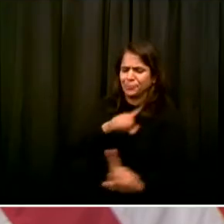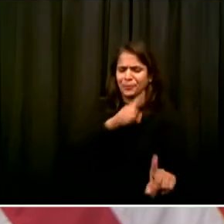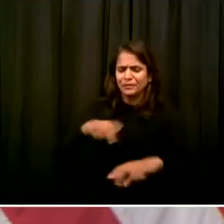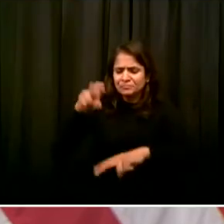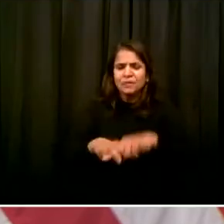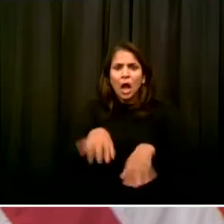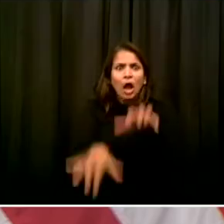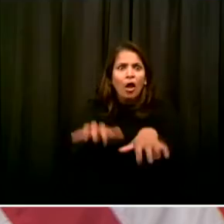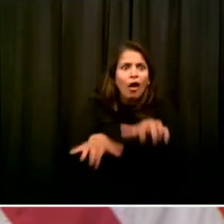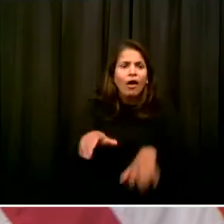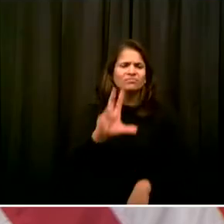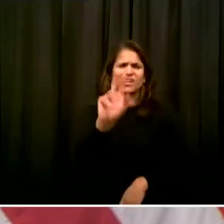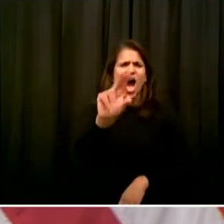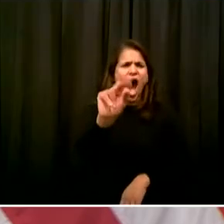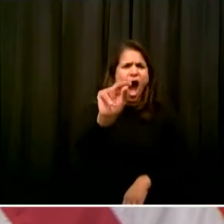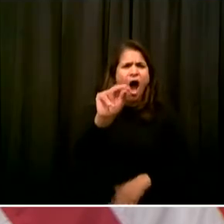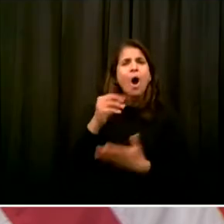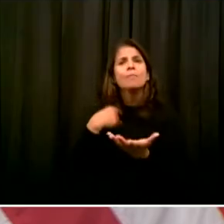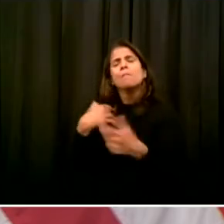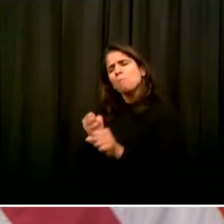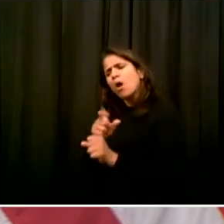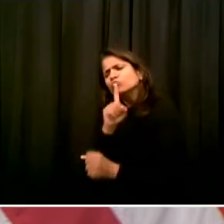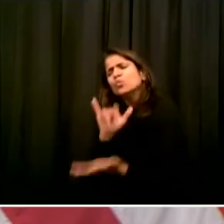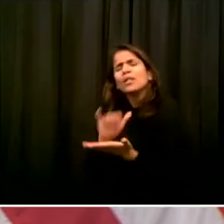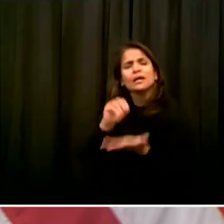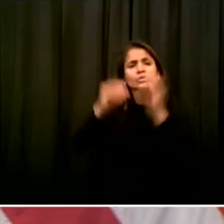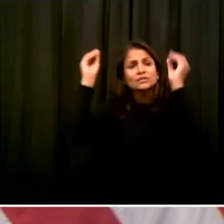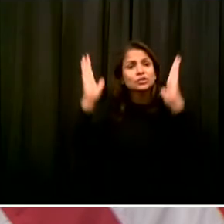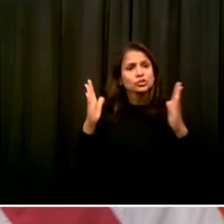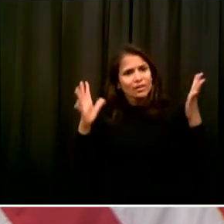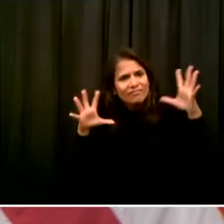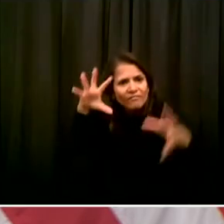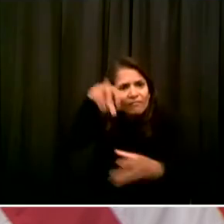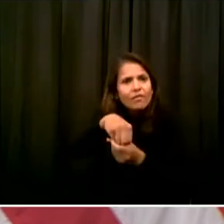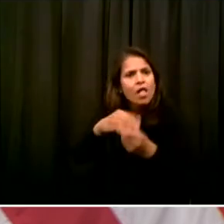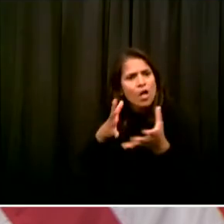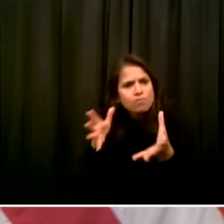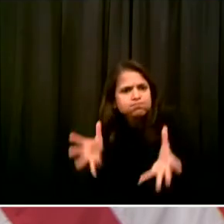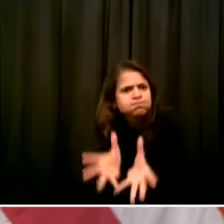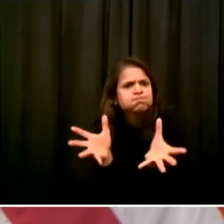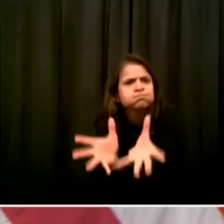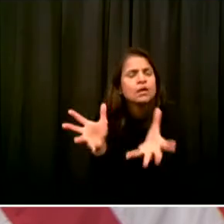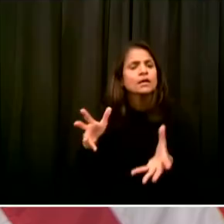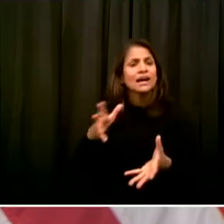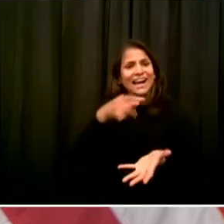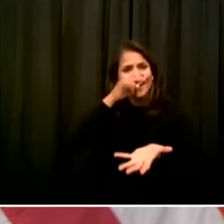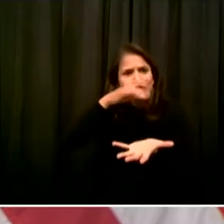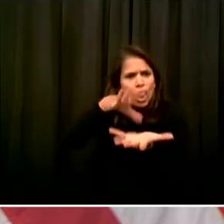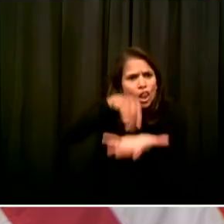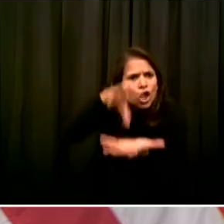NOT TO SIT IN FRONT OF A COMPUTER. WHEN I SPOKE ABOUT A CHILD